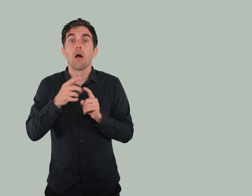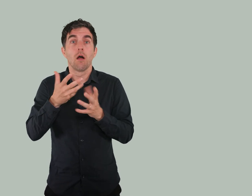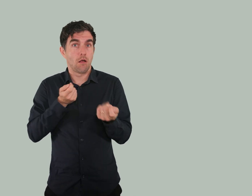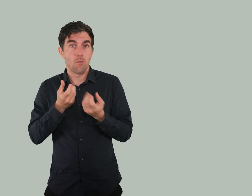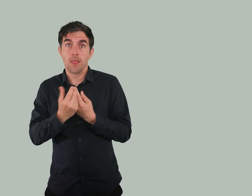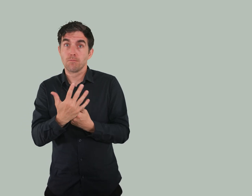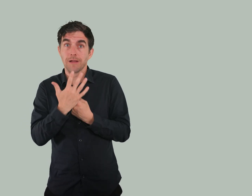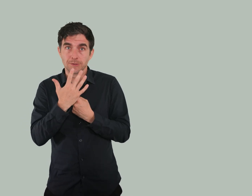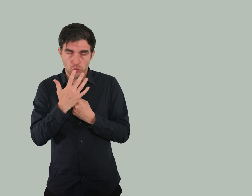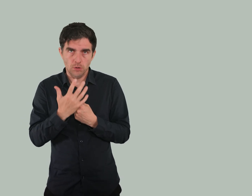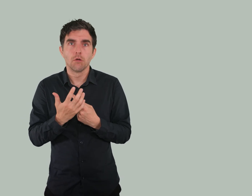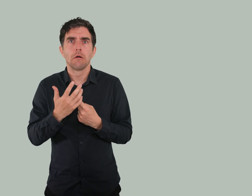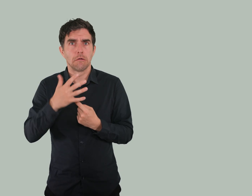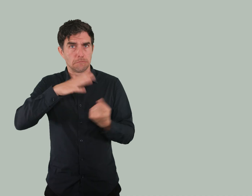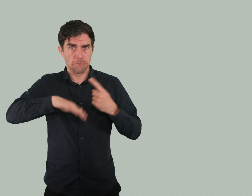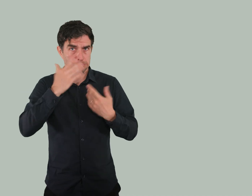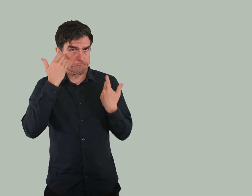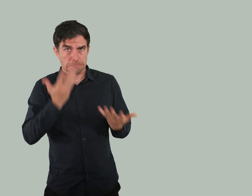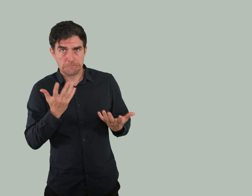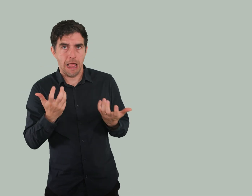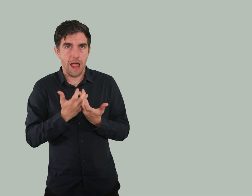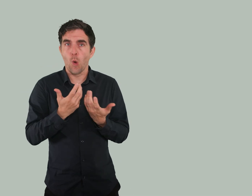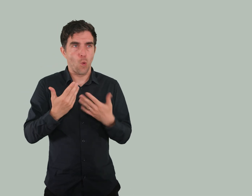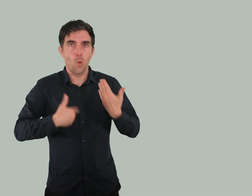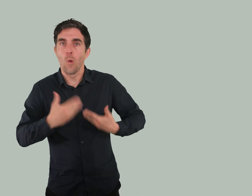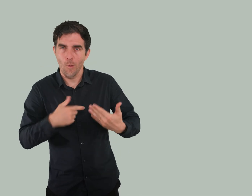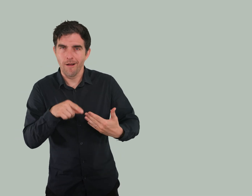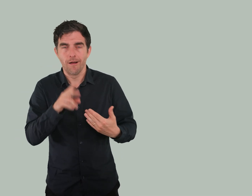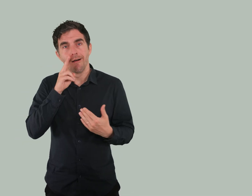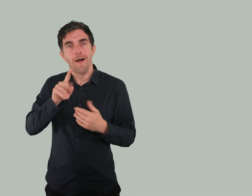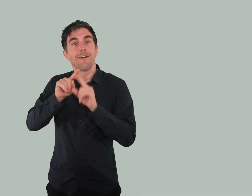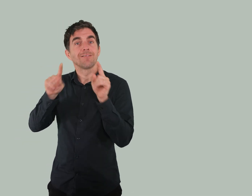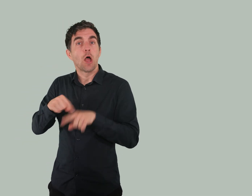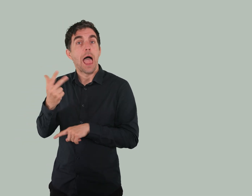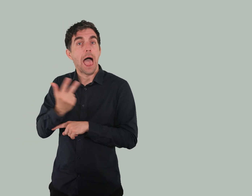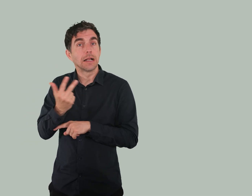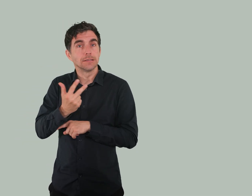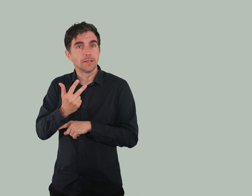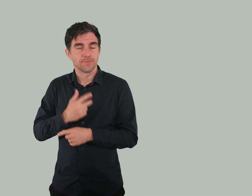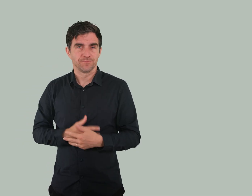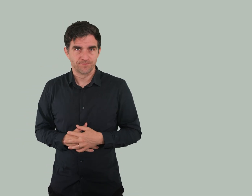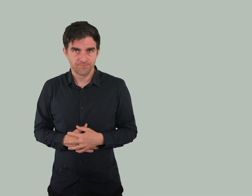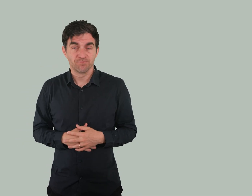dealing with pressure and operating in unfamiliar environments (Figure 18).